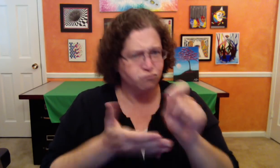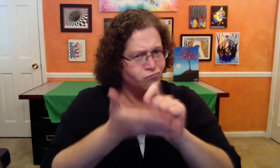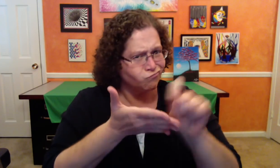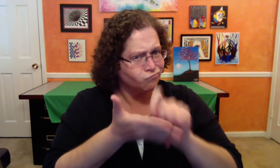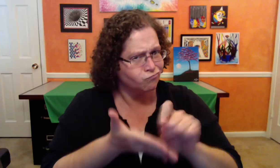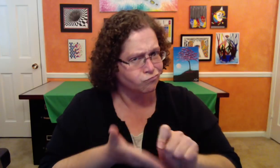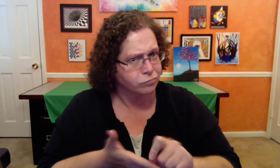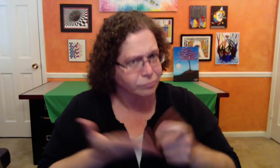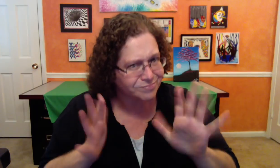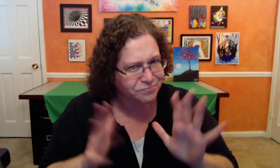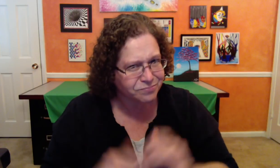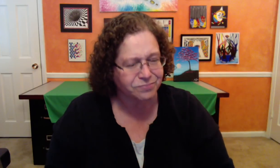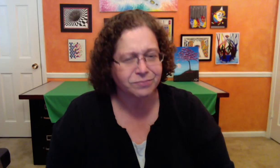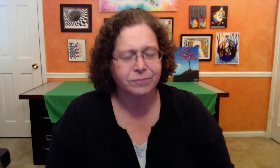That was written for us.